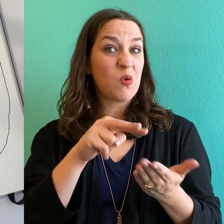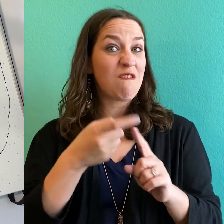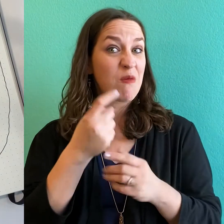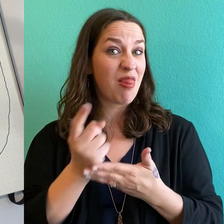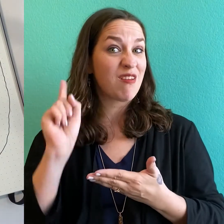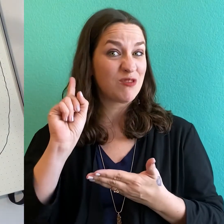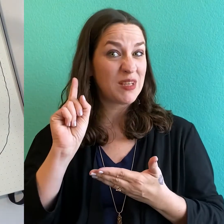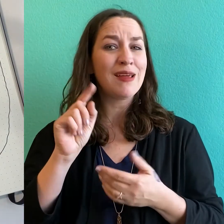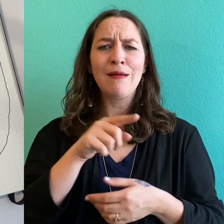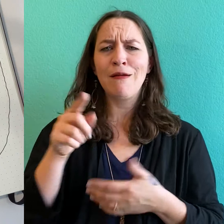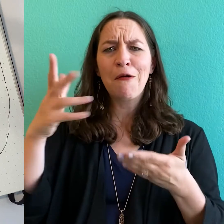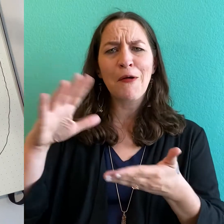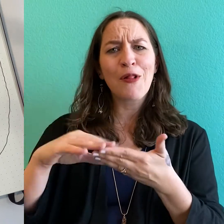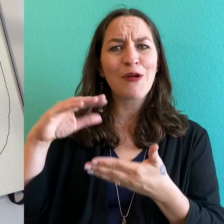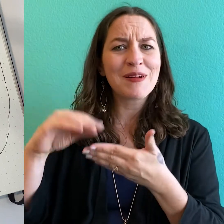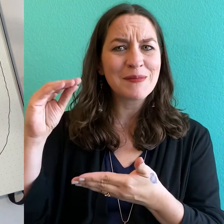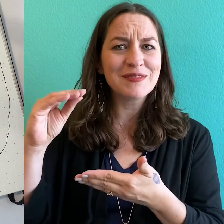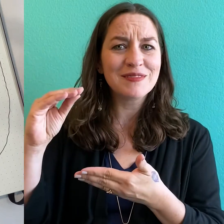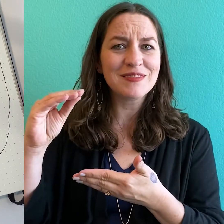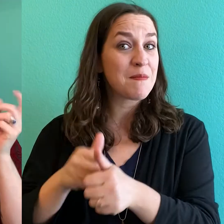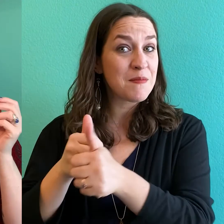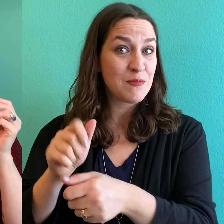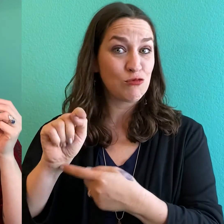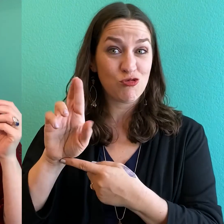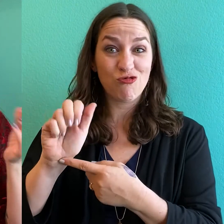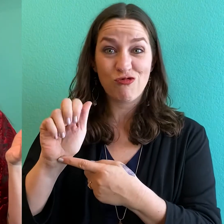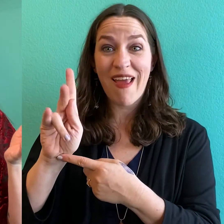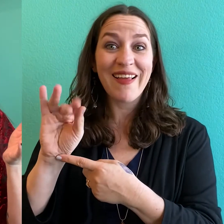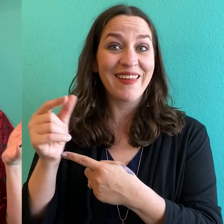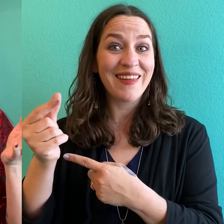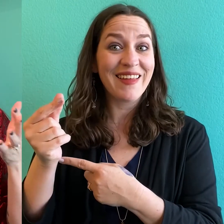Now, if you watched last week's episode, you learned about tracking, which is where